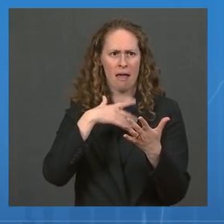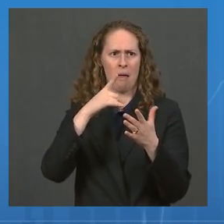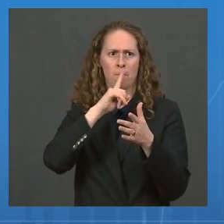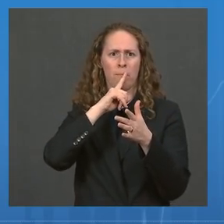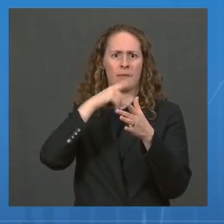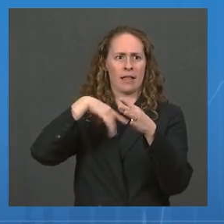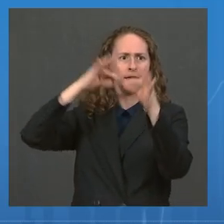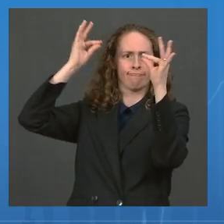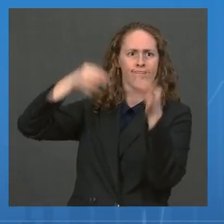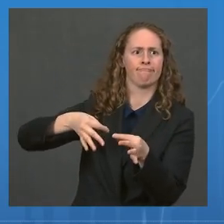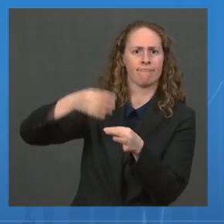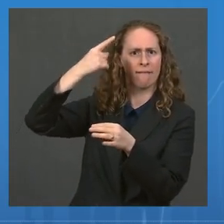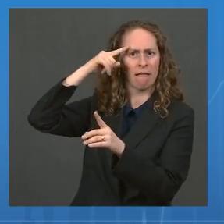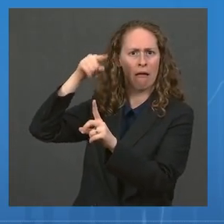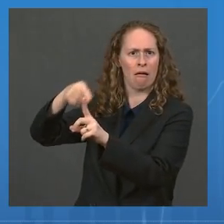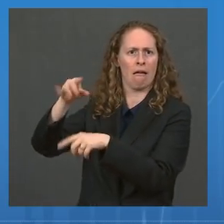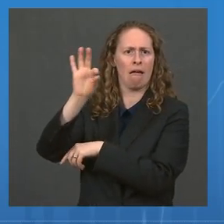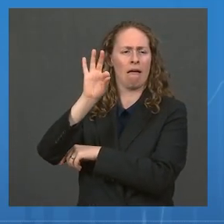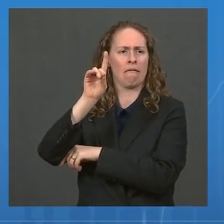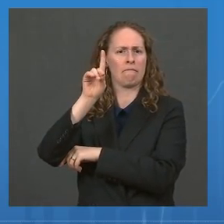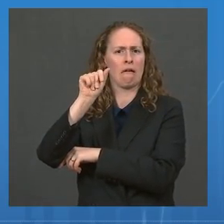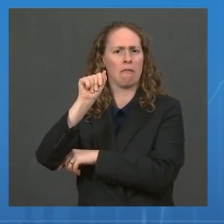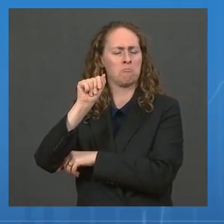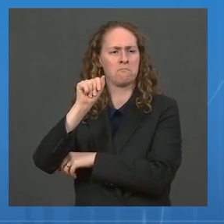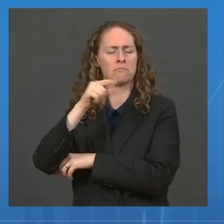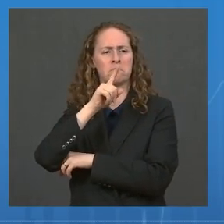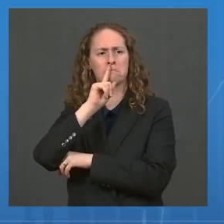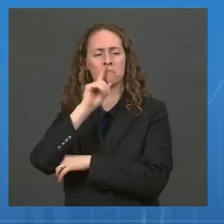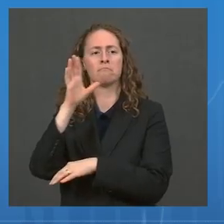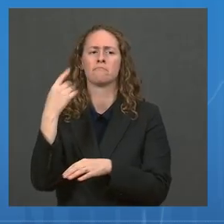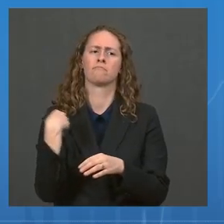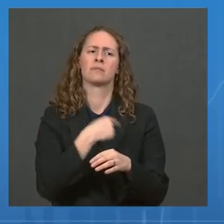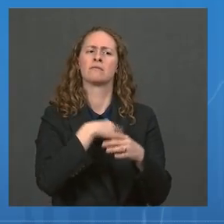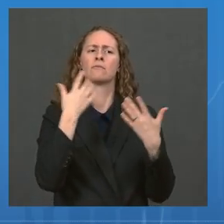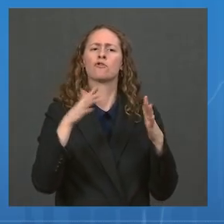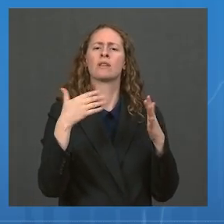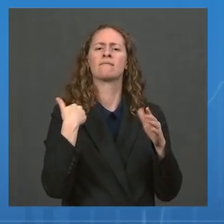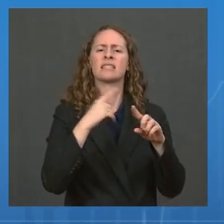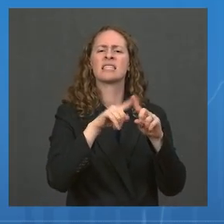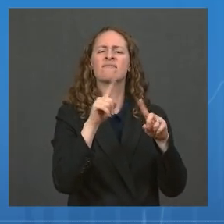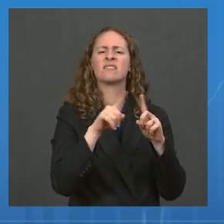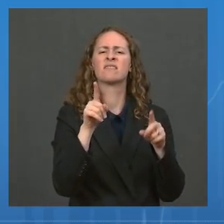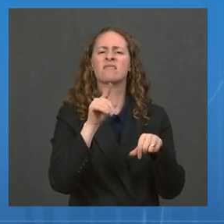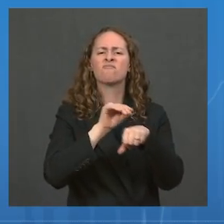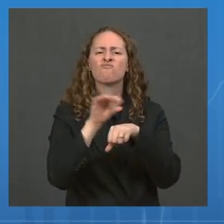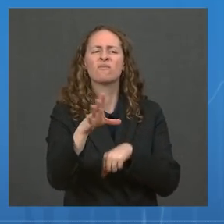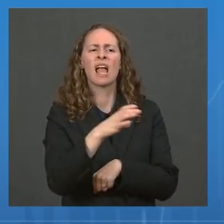but we intend to have numerous advisory panels at the CDC to examine many upcoming decisions,